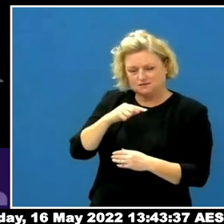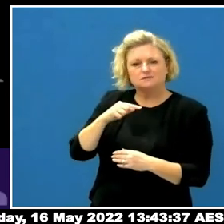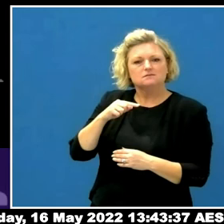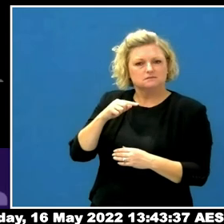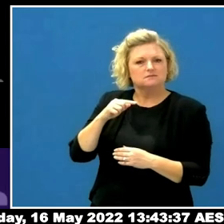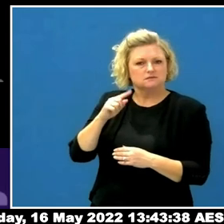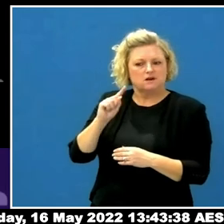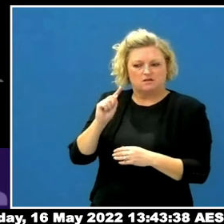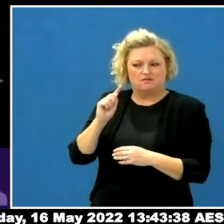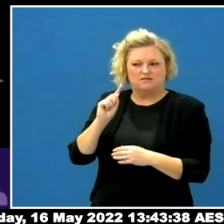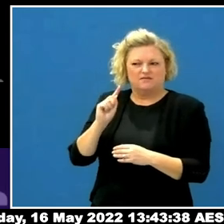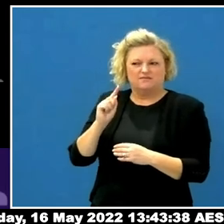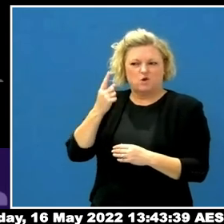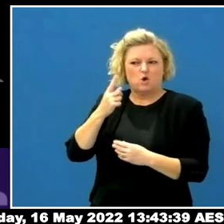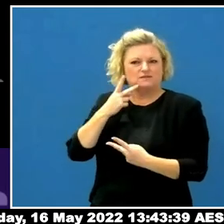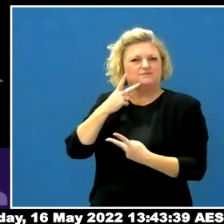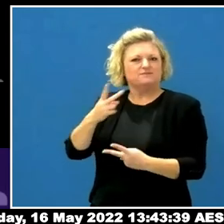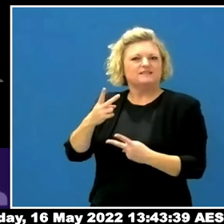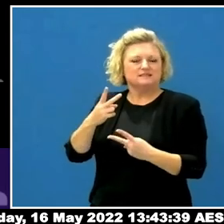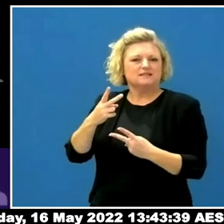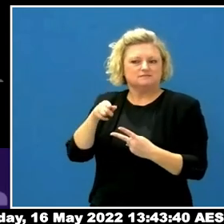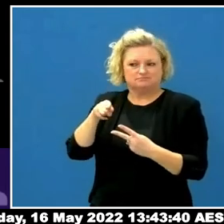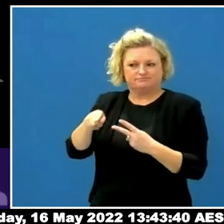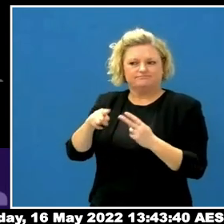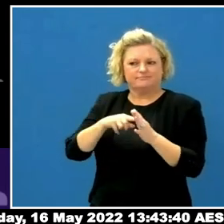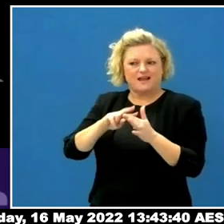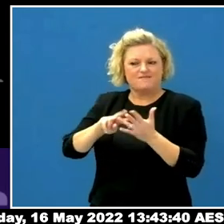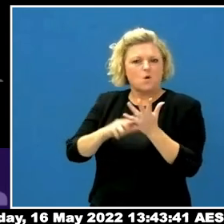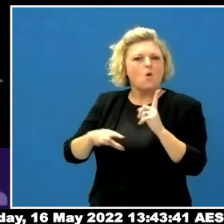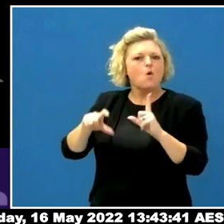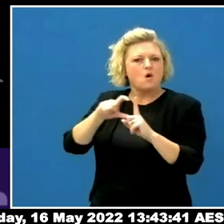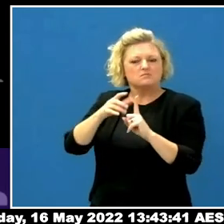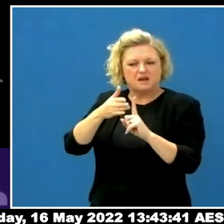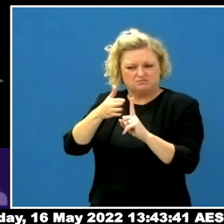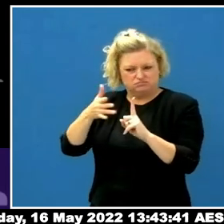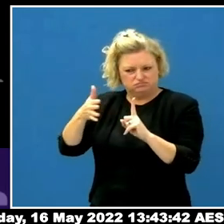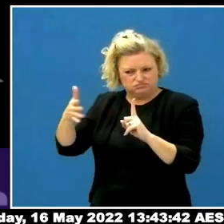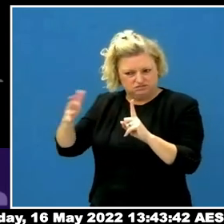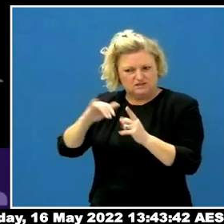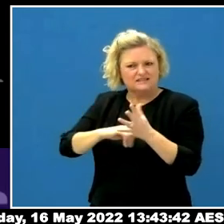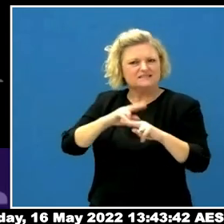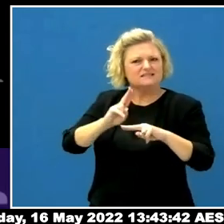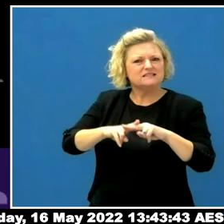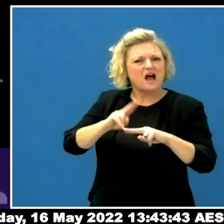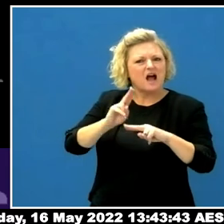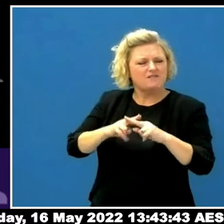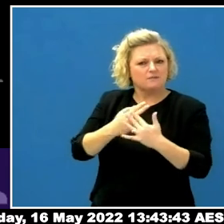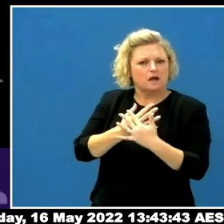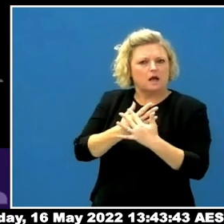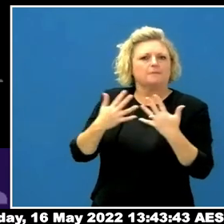originally, do you recall? LILLY: It was three to one, so it was the same as at school. MR FOGARTY: I see.